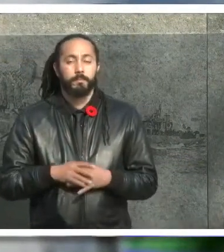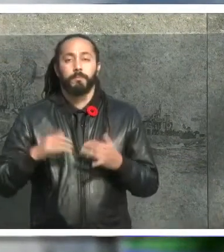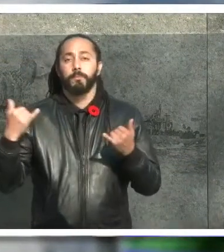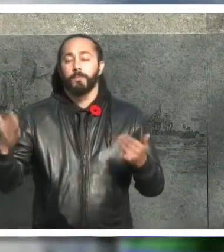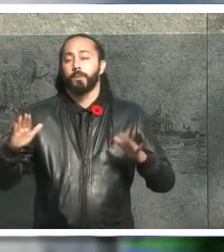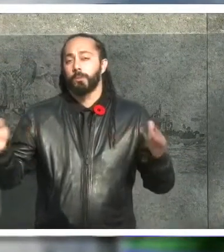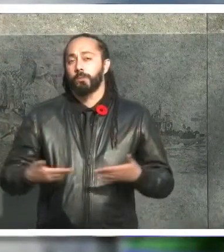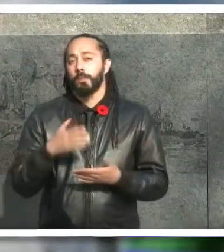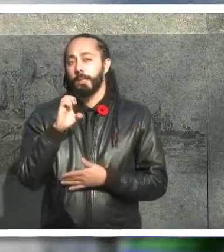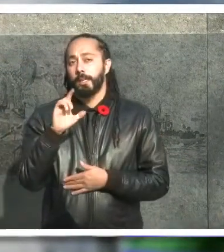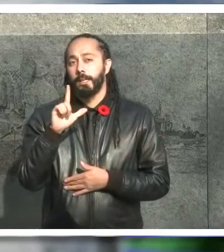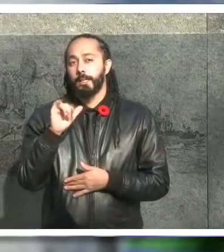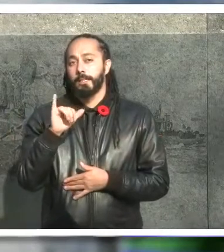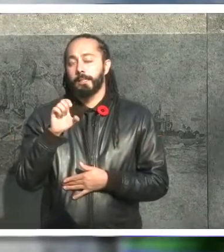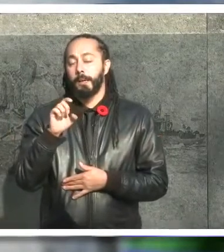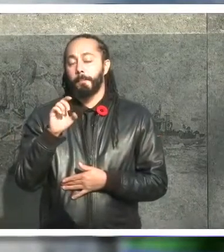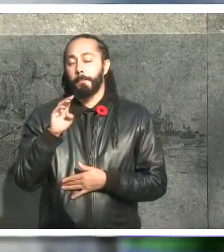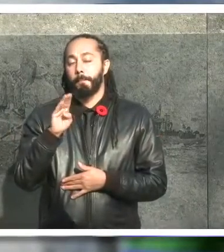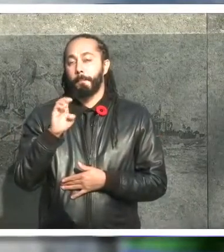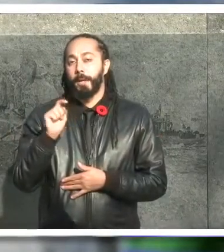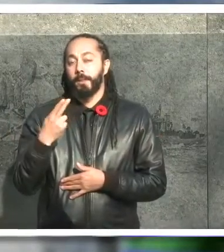(Speaks French)